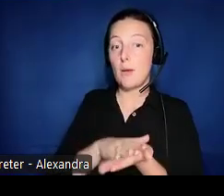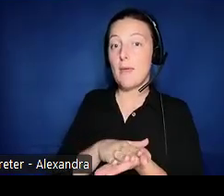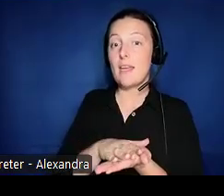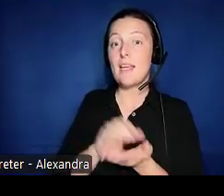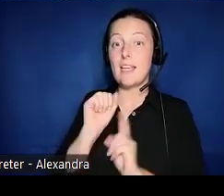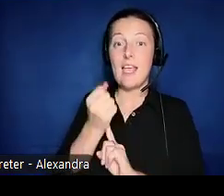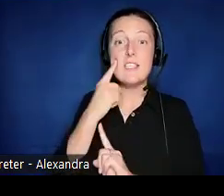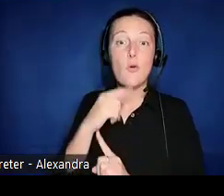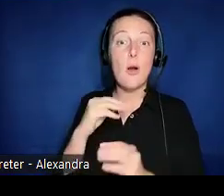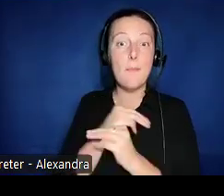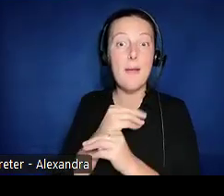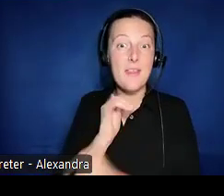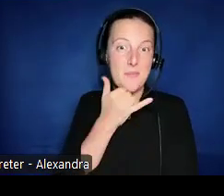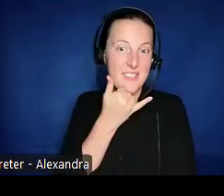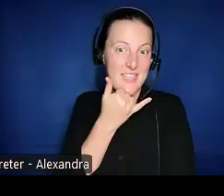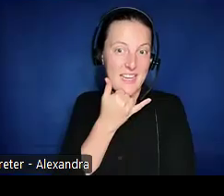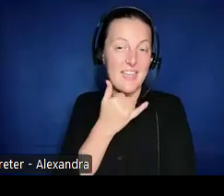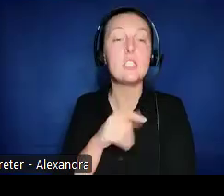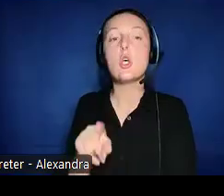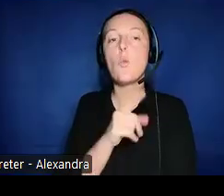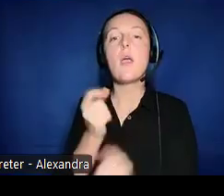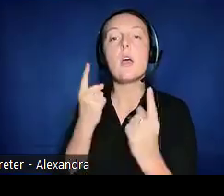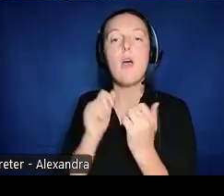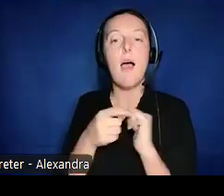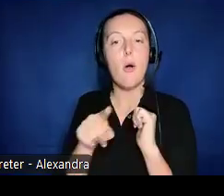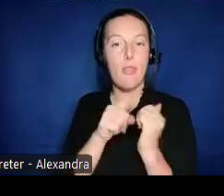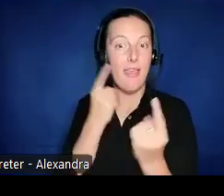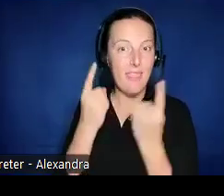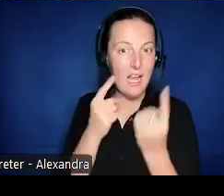So we know how the Egyptians thought about numbers because they wrote it down in this textbook and